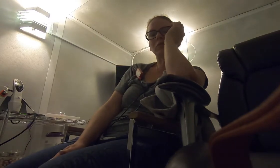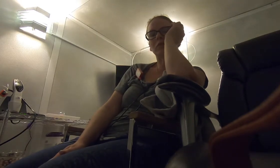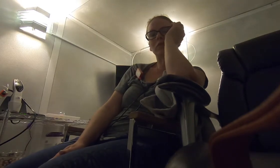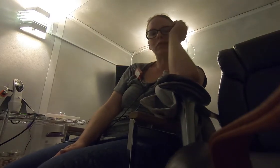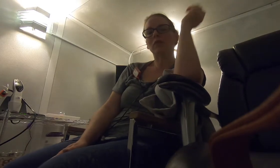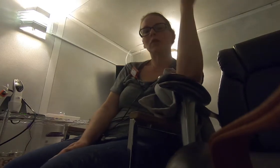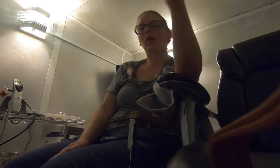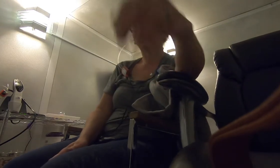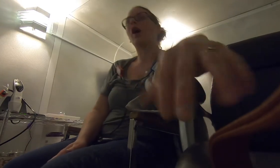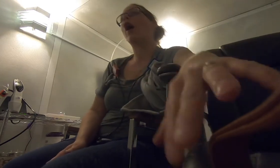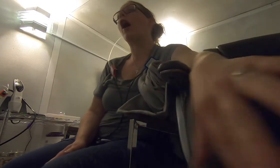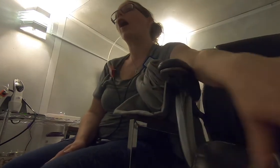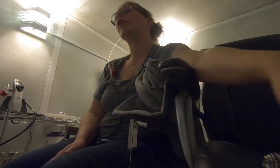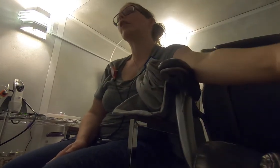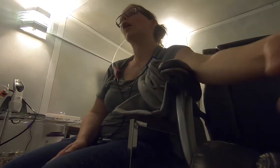hot dog